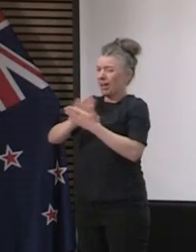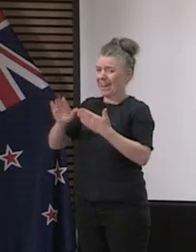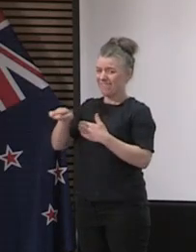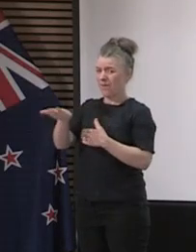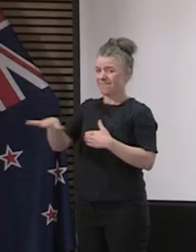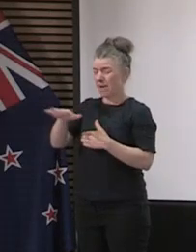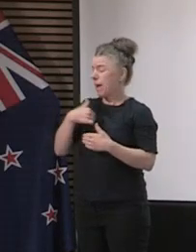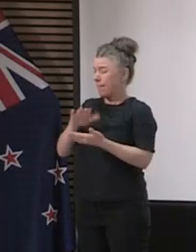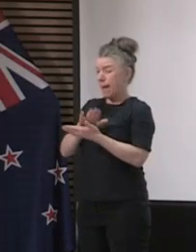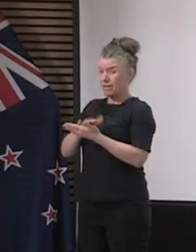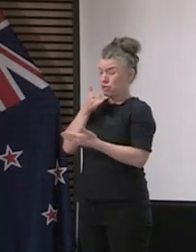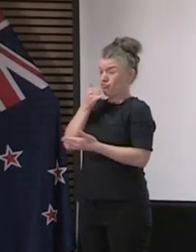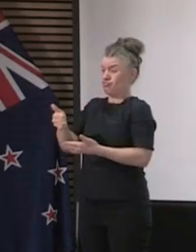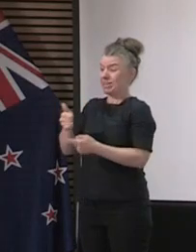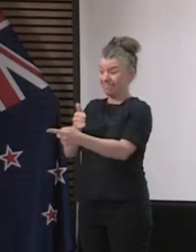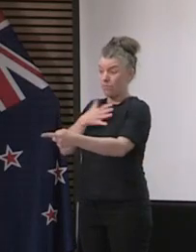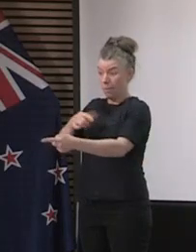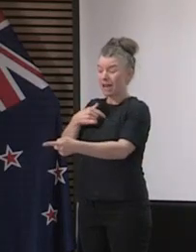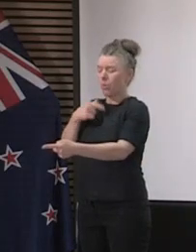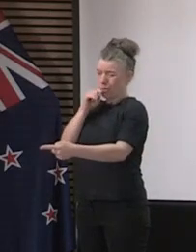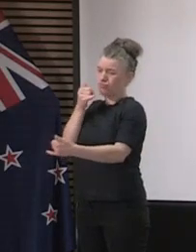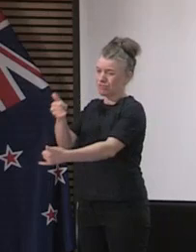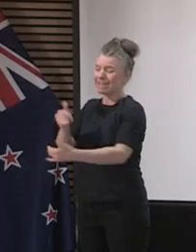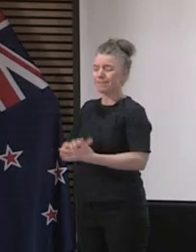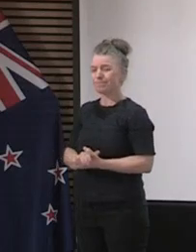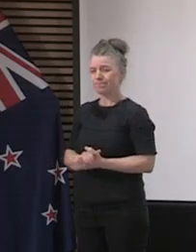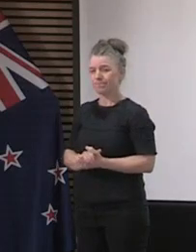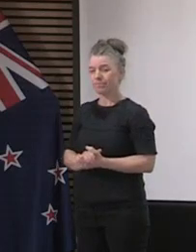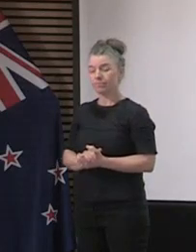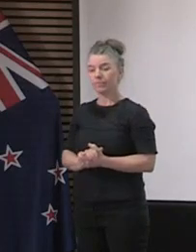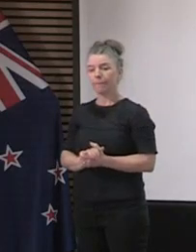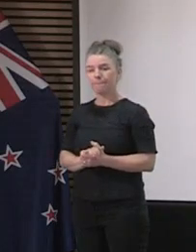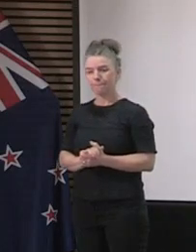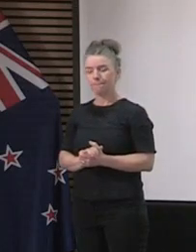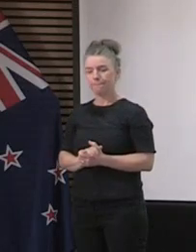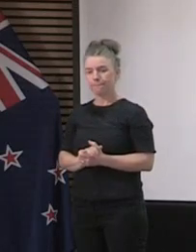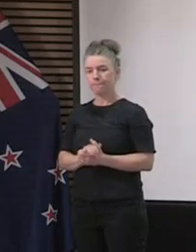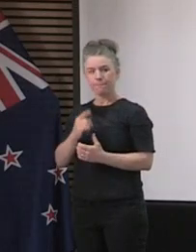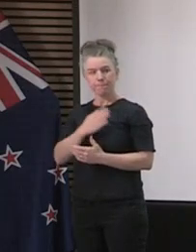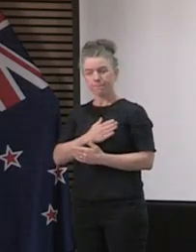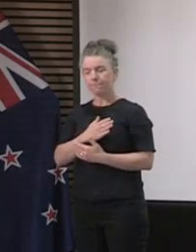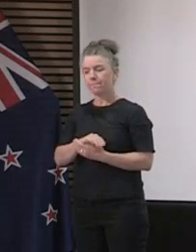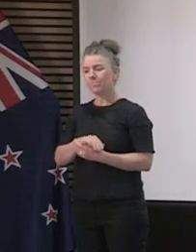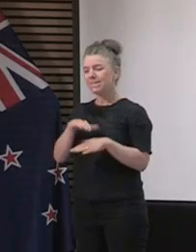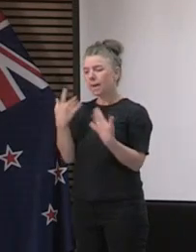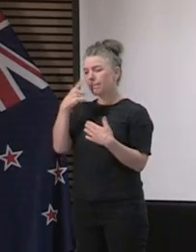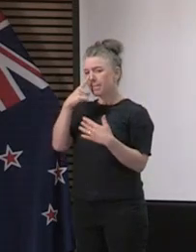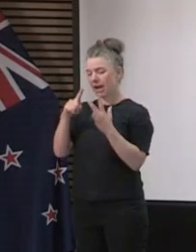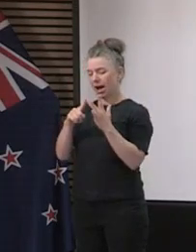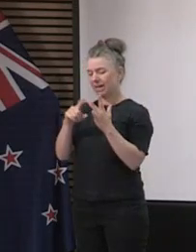I'm sorry that that happened. And I'm certainly happy to be in touch with them personally, if they would like to.